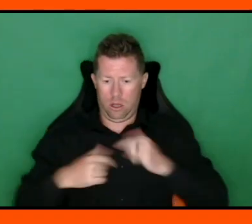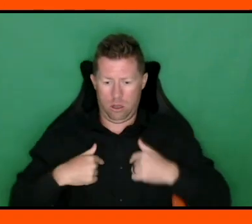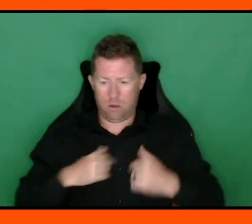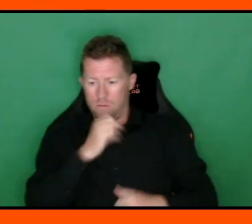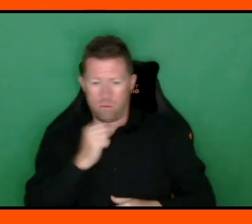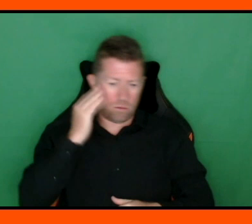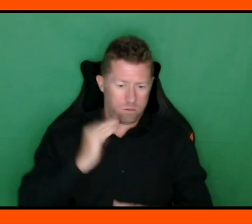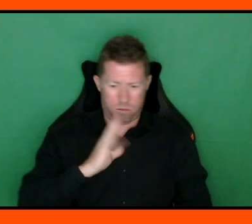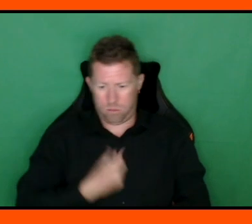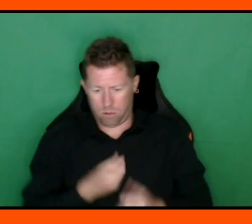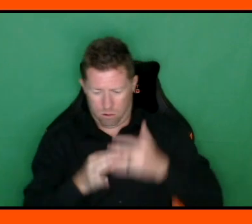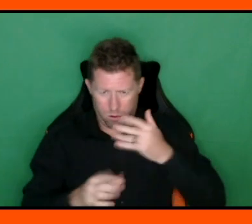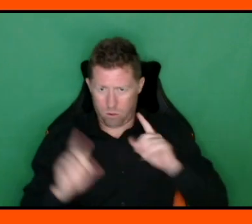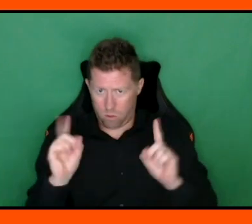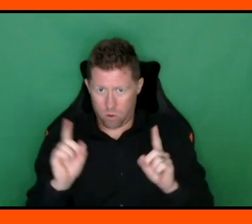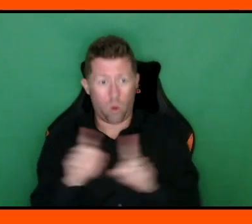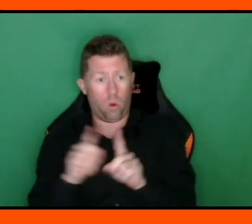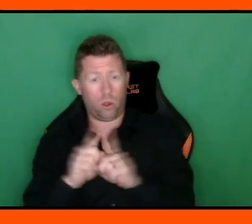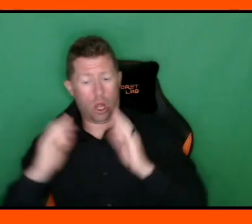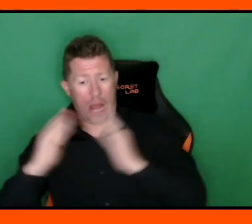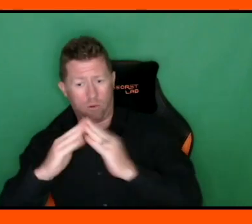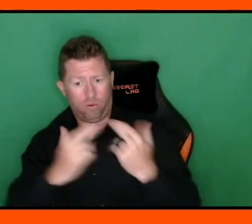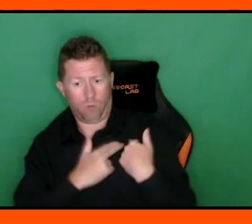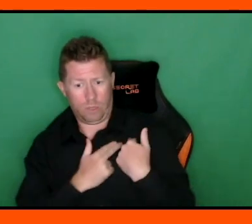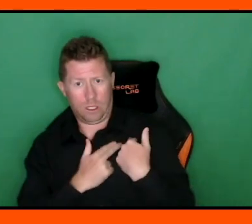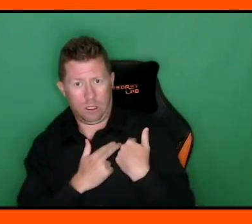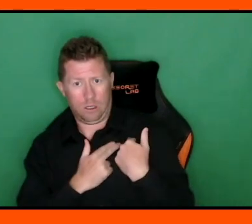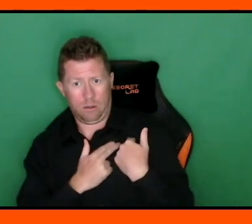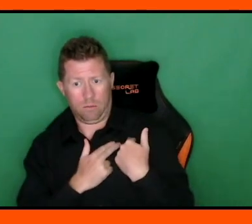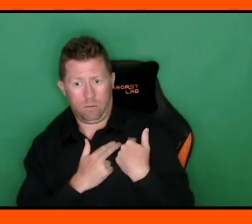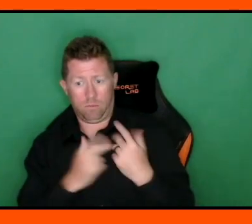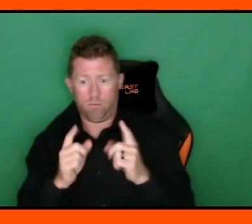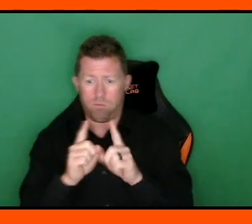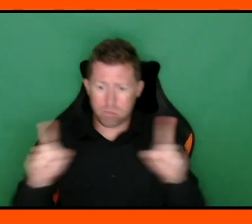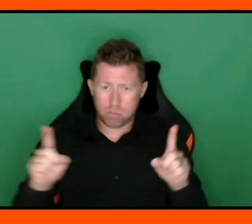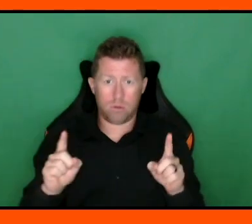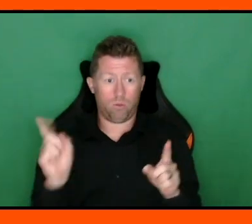including those with shared care of children, Aboriginal and Torres Strait Islander cultural identity,